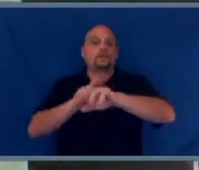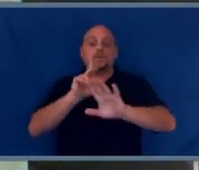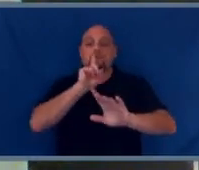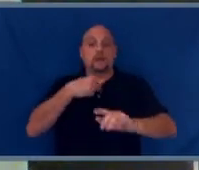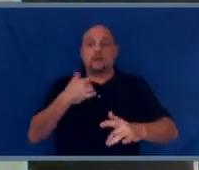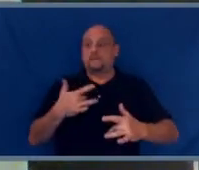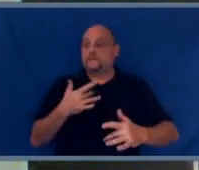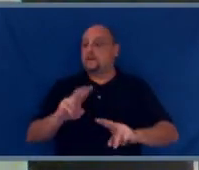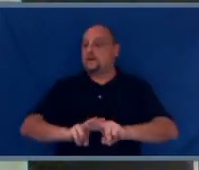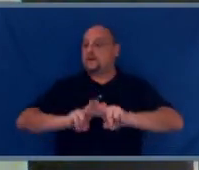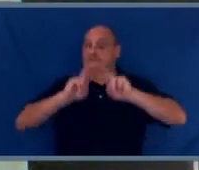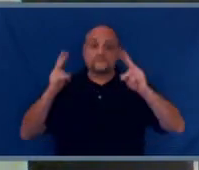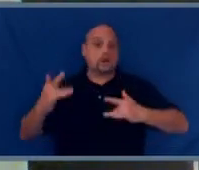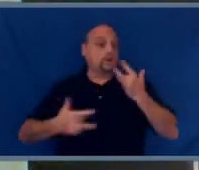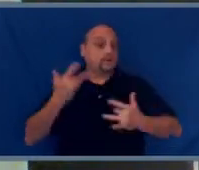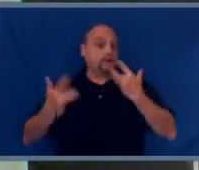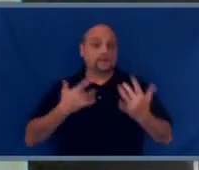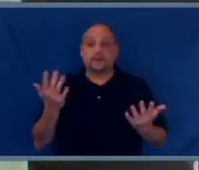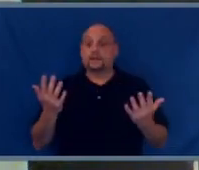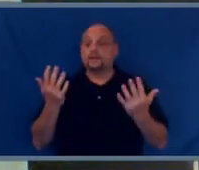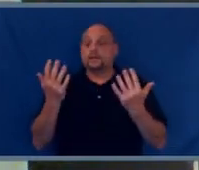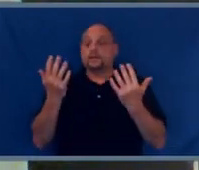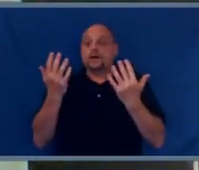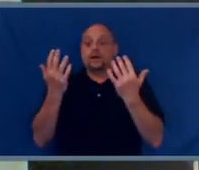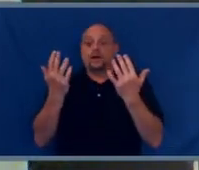WAITING FOR THE MOMENT SINCE 2004.